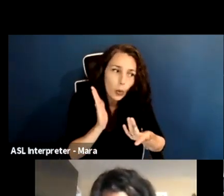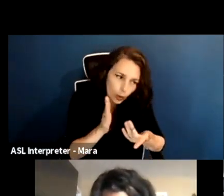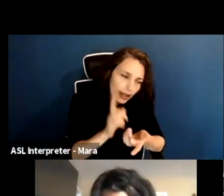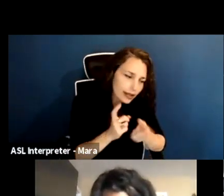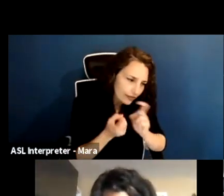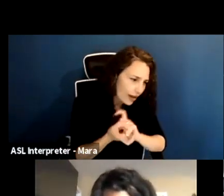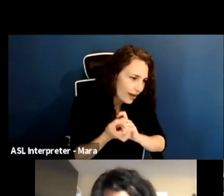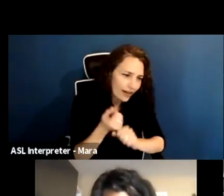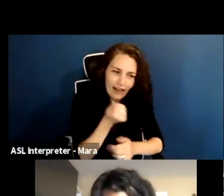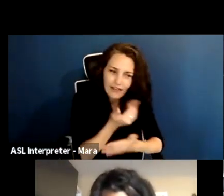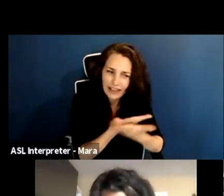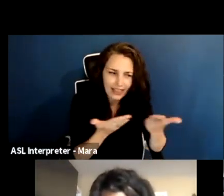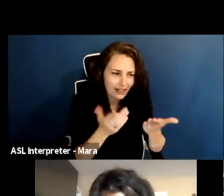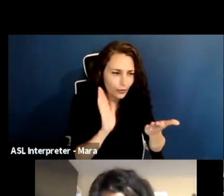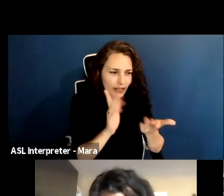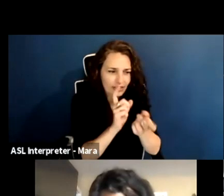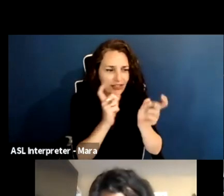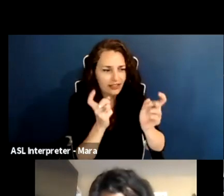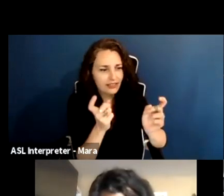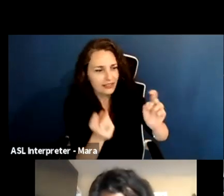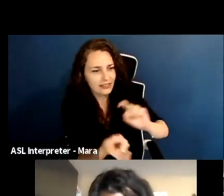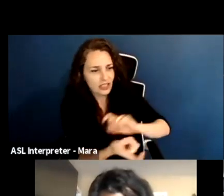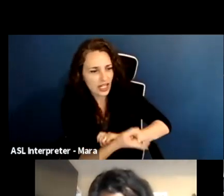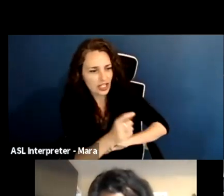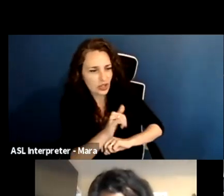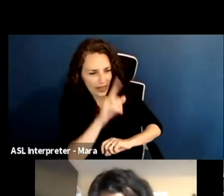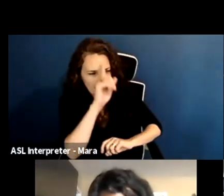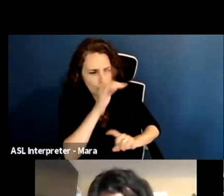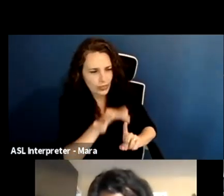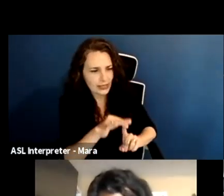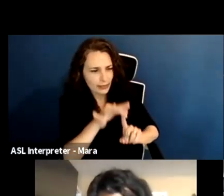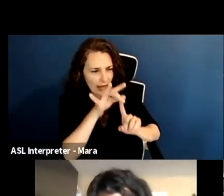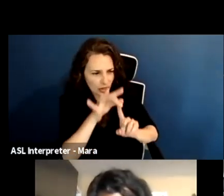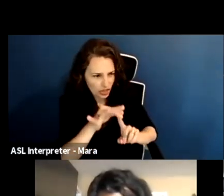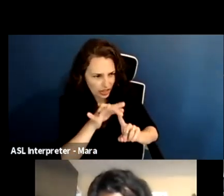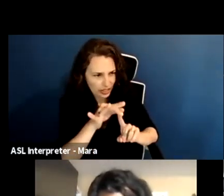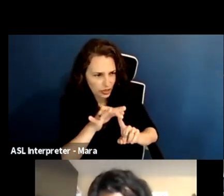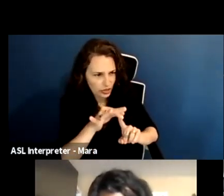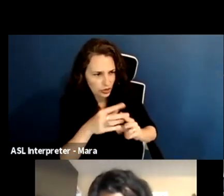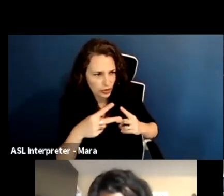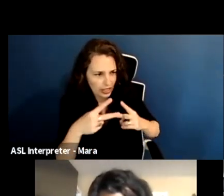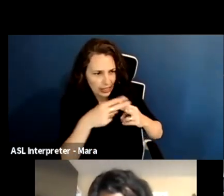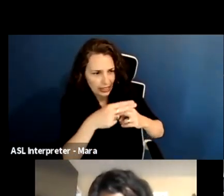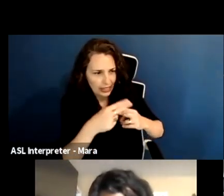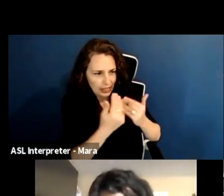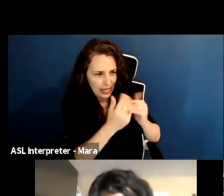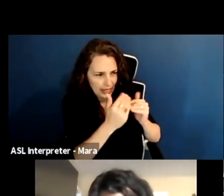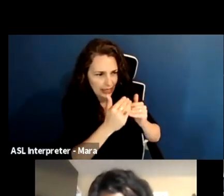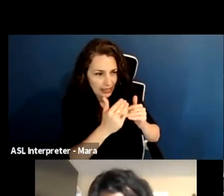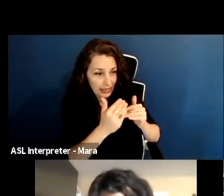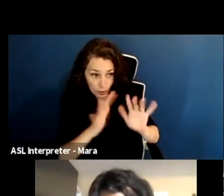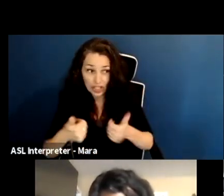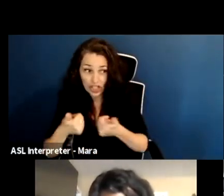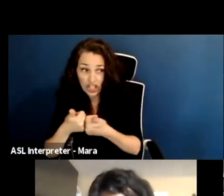And I think that it was a challenge but also I liked it as a good challenge when we edited to be able